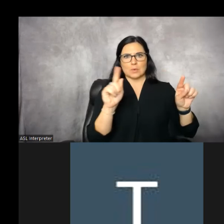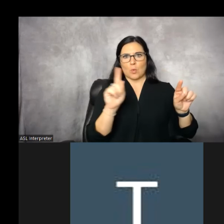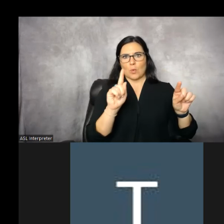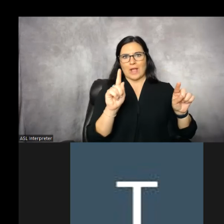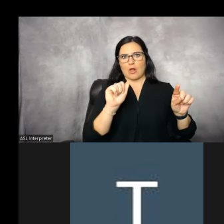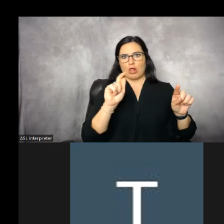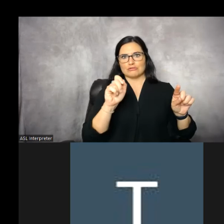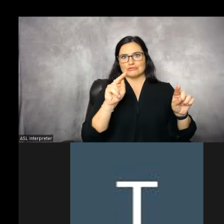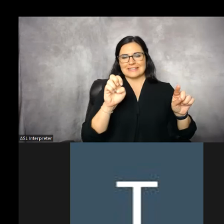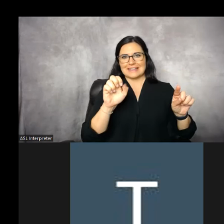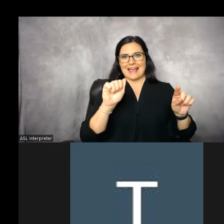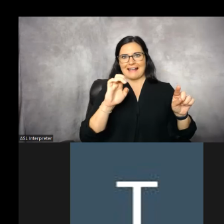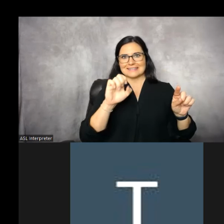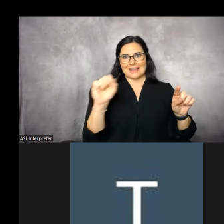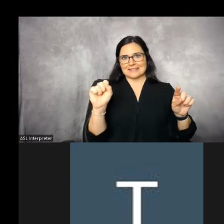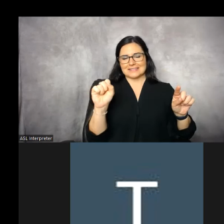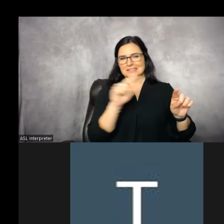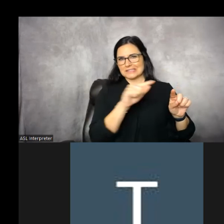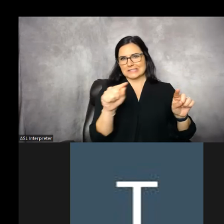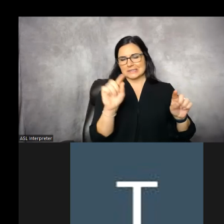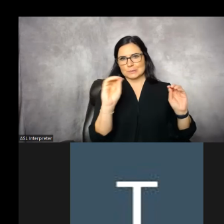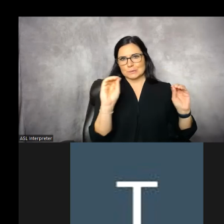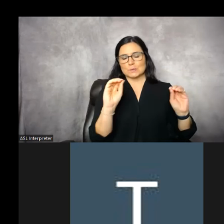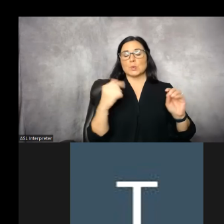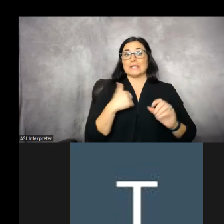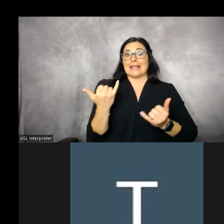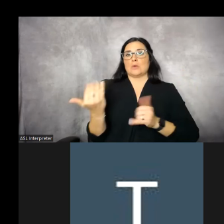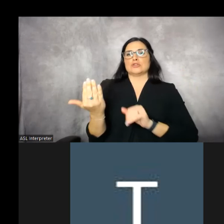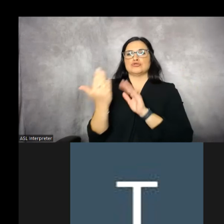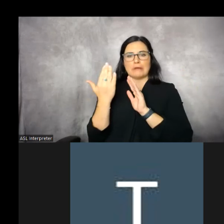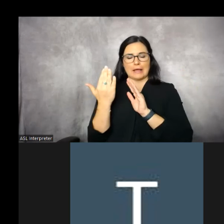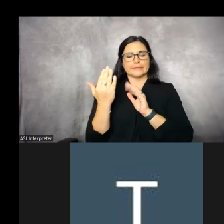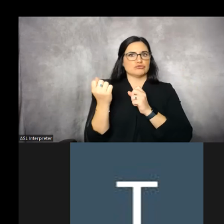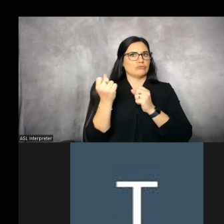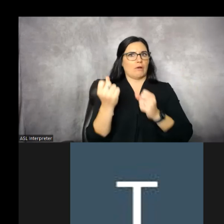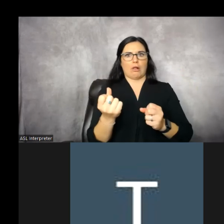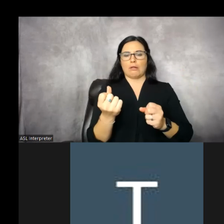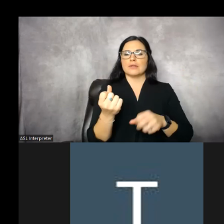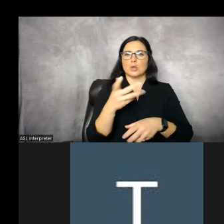Which we addressed prominently in the CSU version of it,